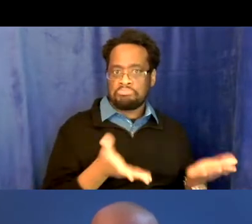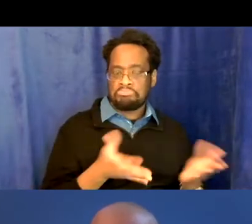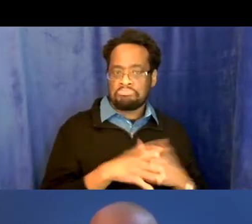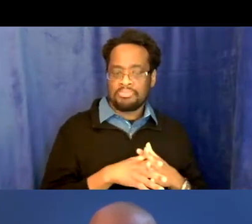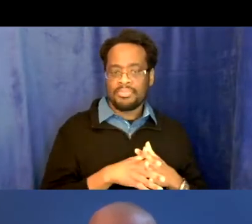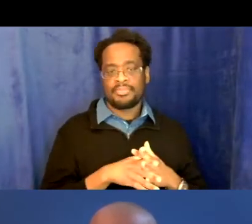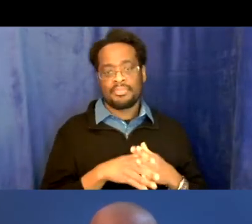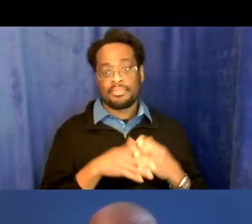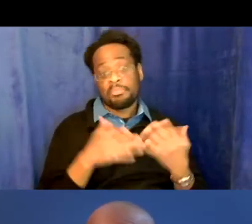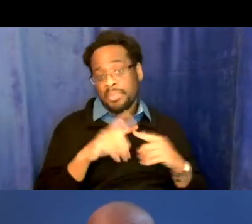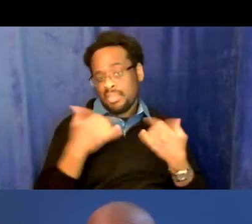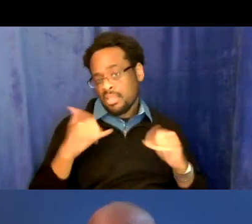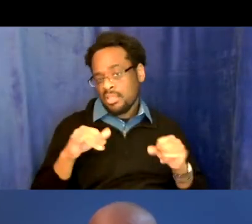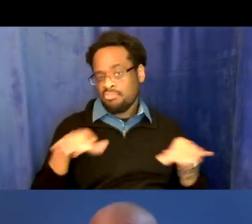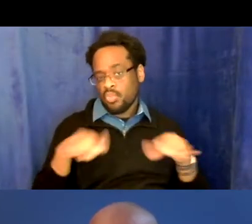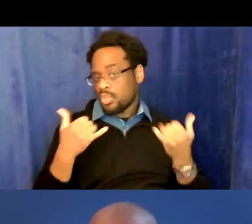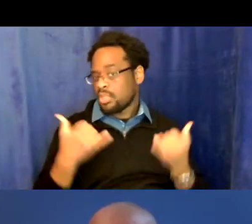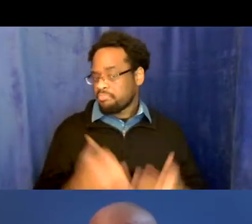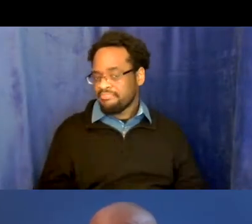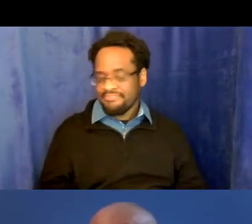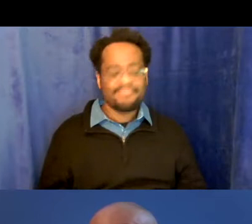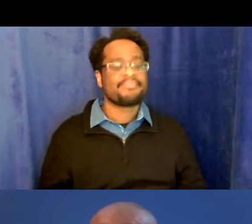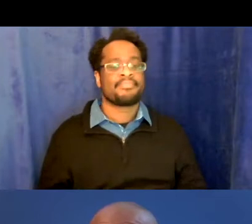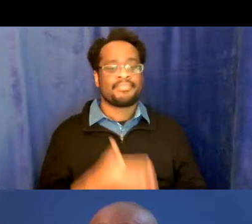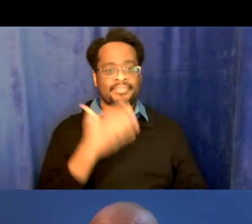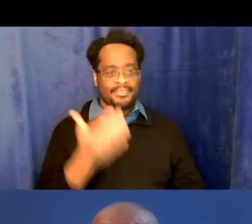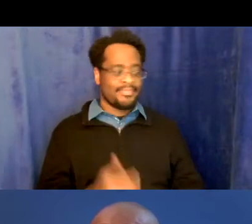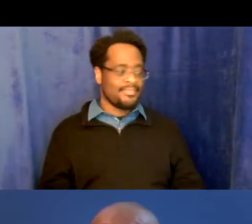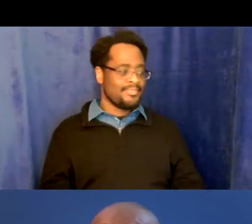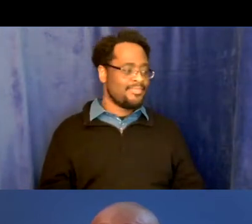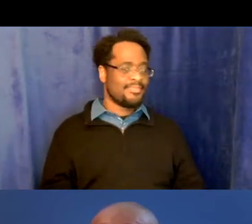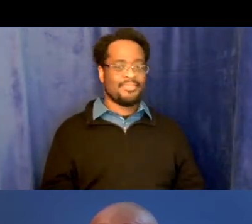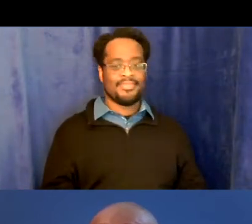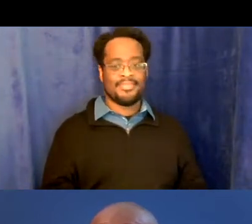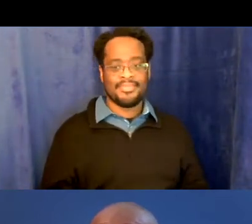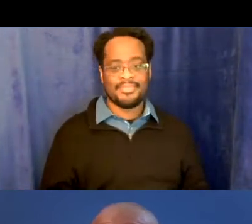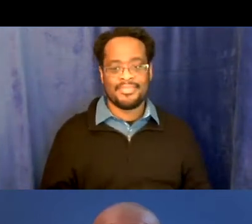you know, that need just the language access. But this is still happening today. Next slide.